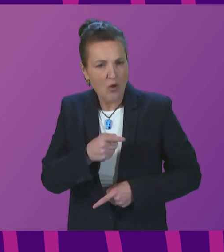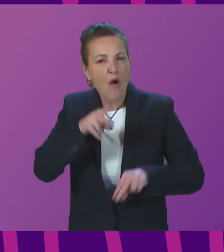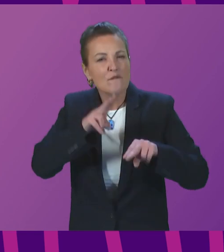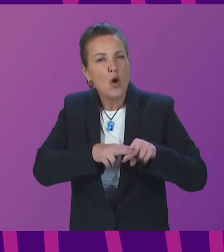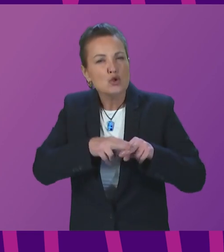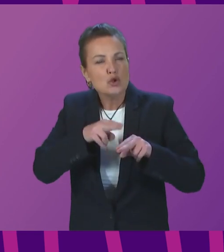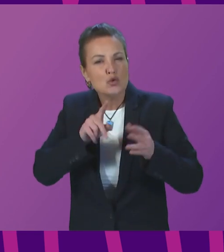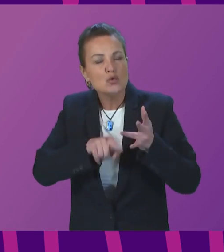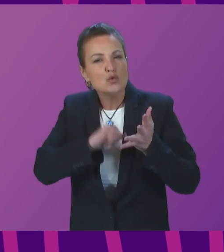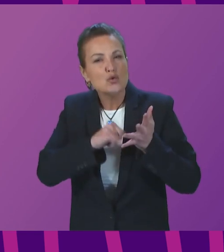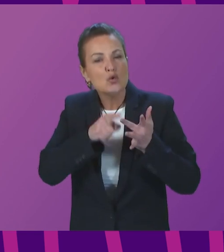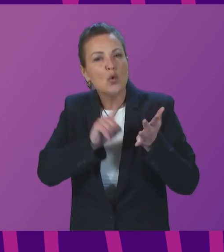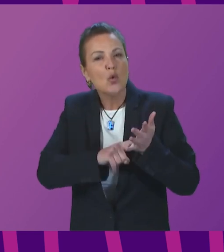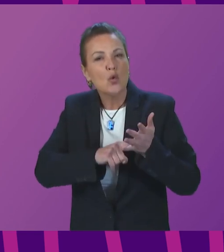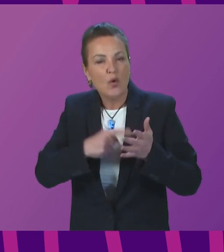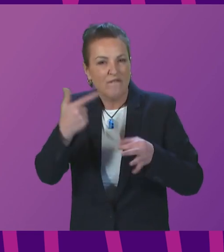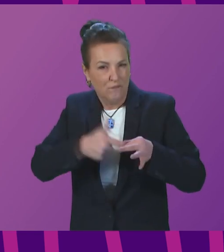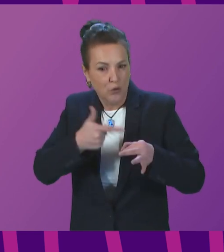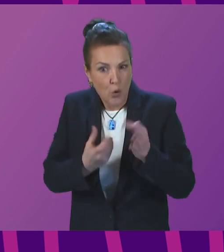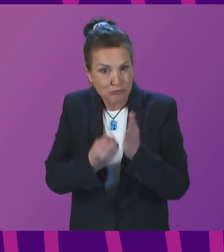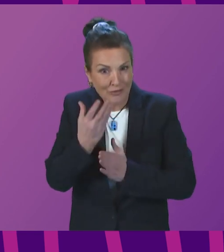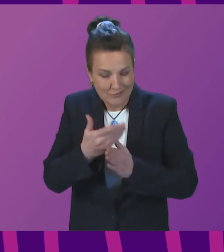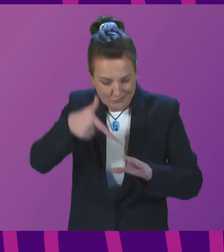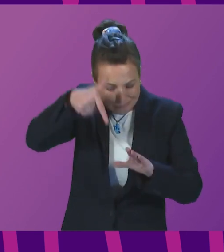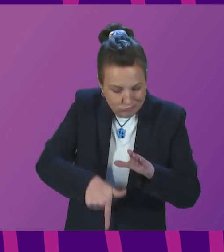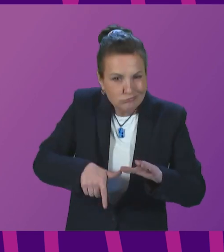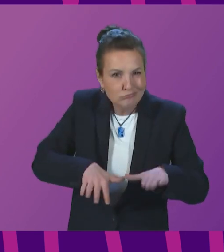need for energy security have made to the Scottish Government’s plans for decarbonisation.